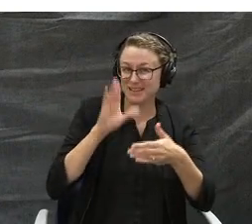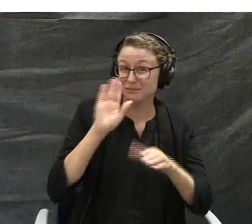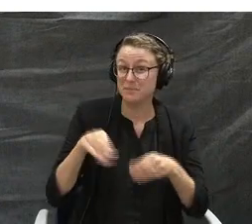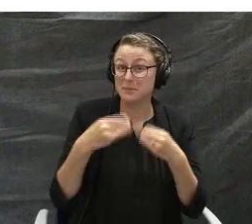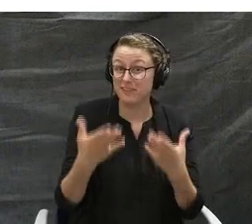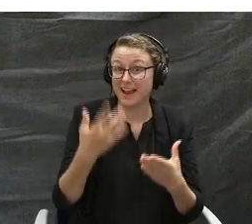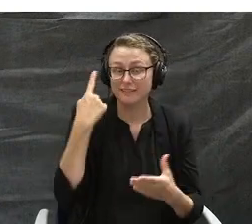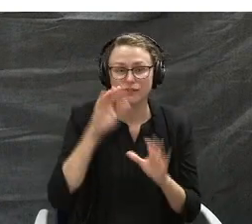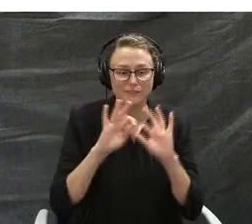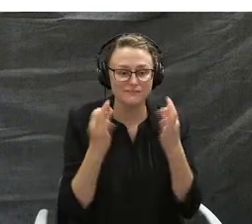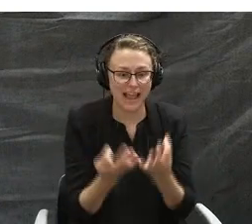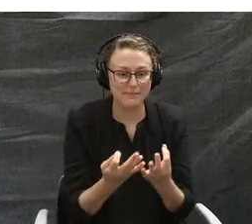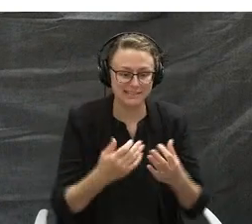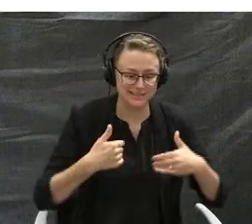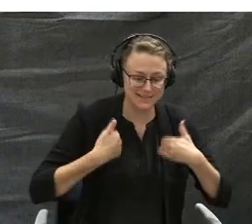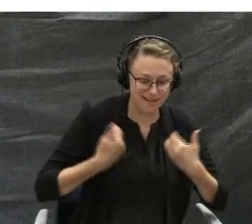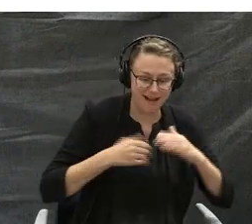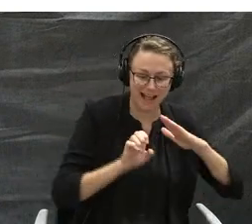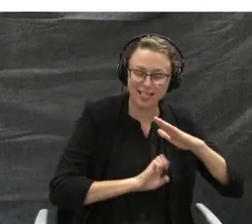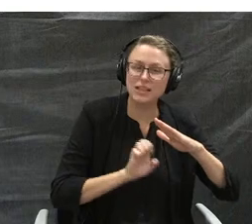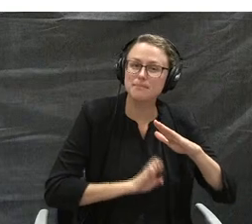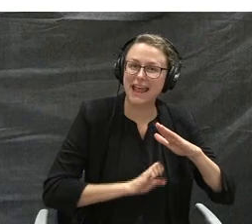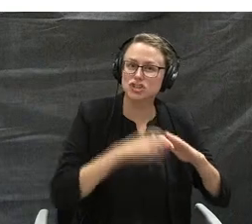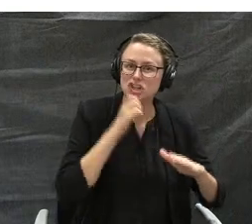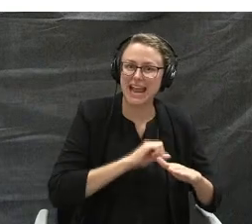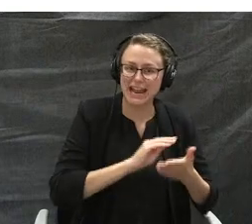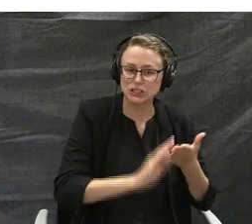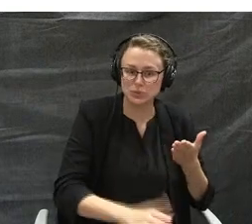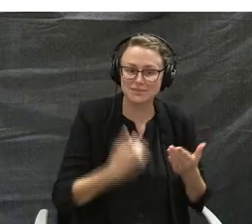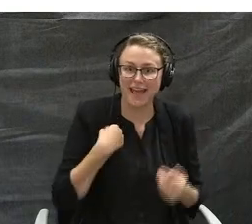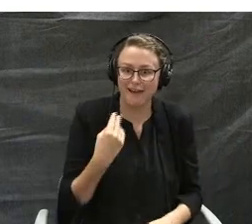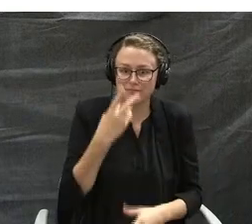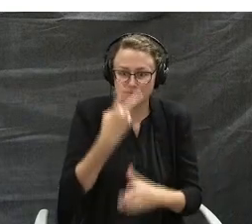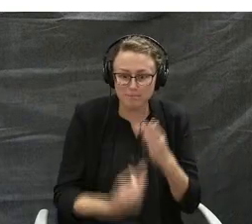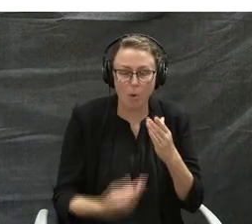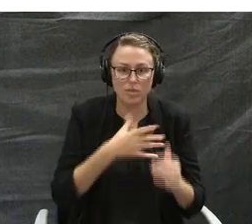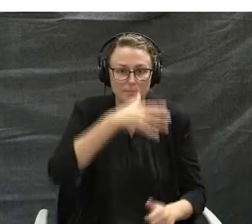young elementary students that have two parents working away from the home during the school